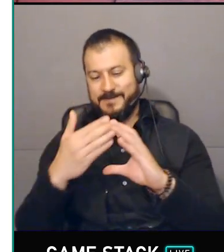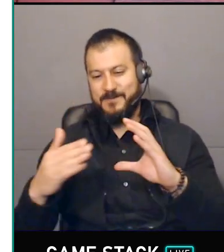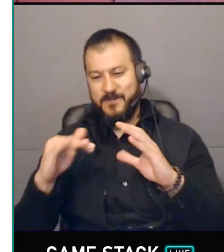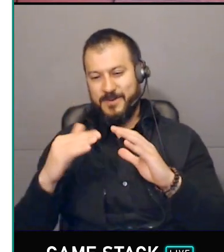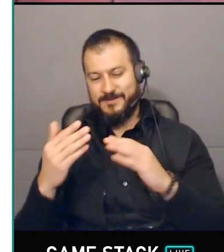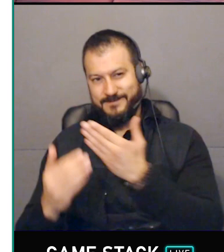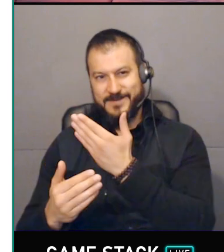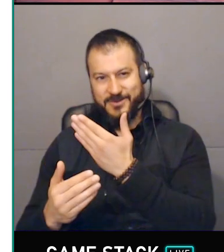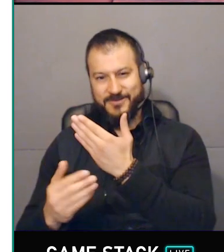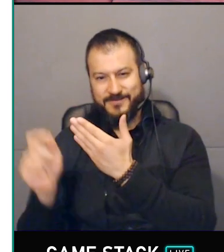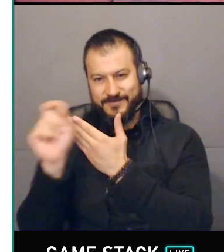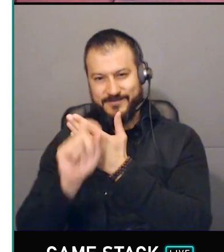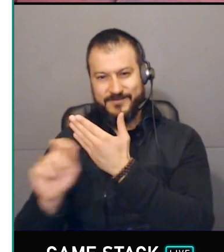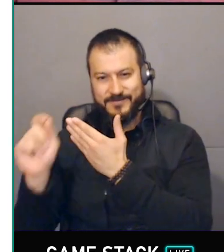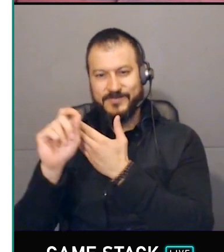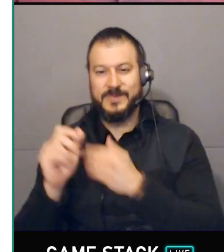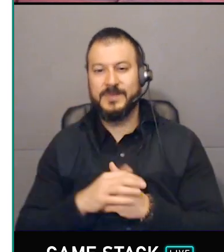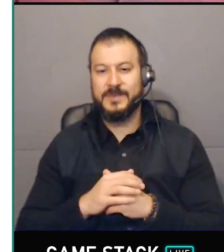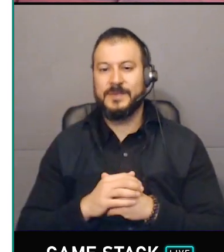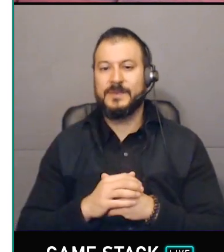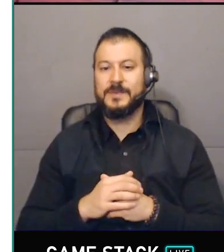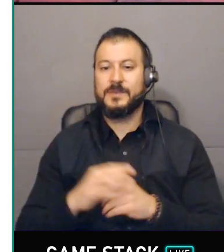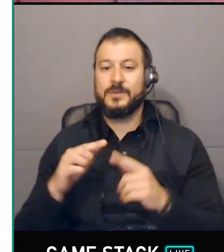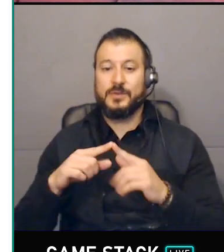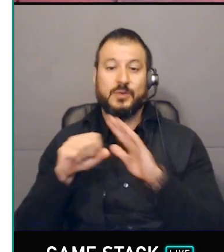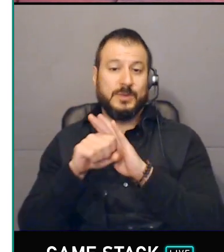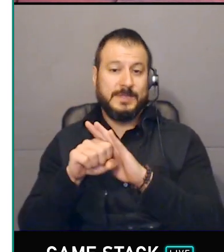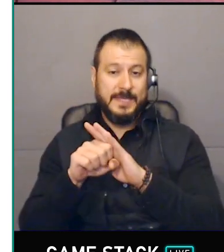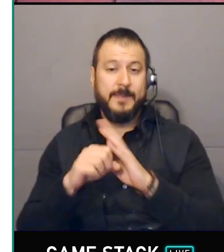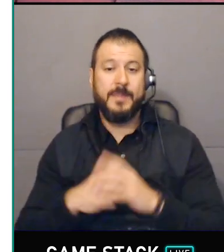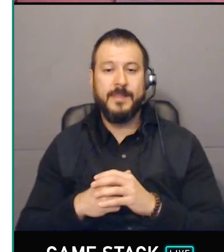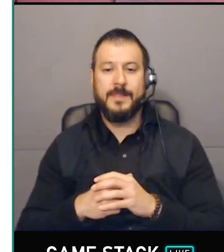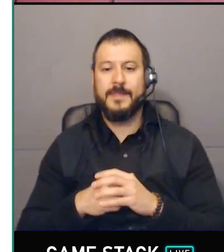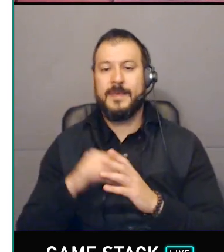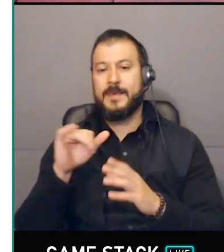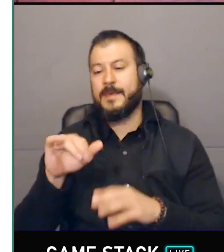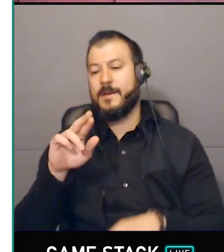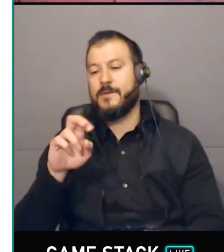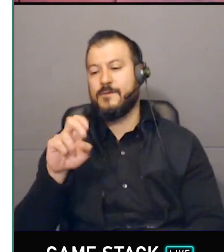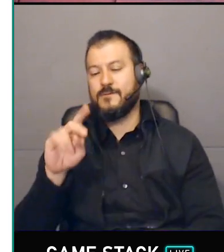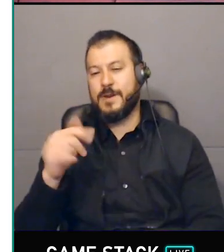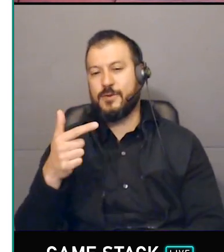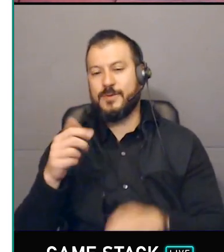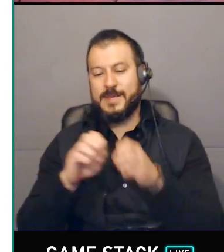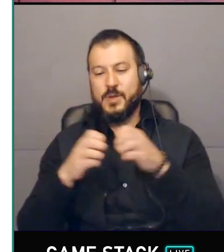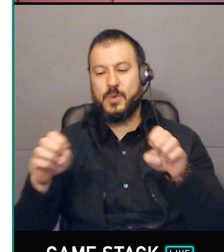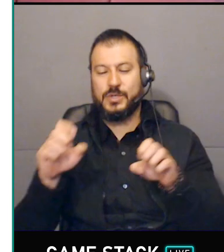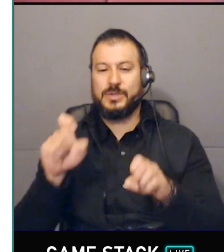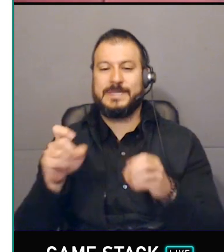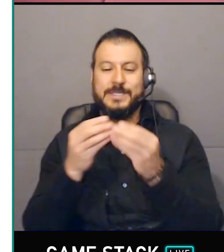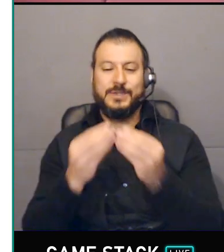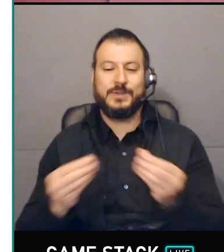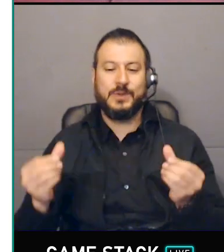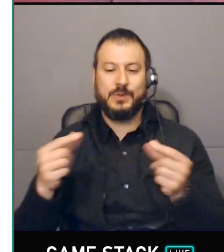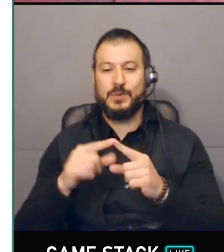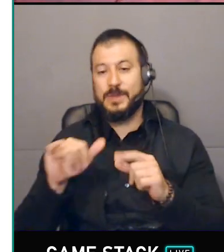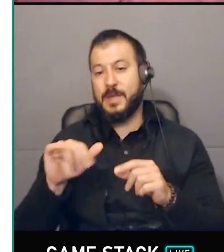which unfortunately means that in order to sample the rendering equation, you first need a solution to the rendering equation,